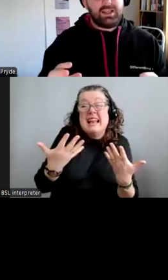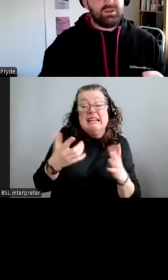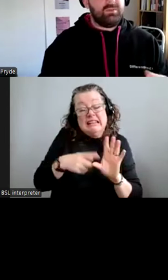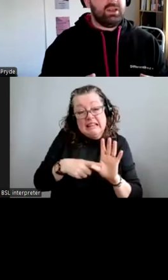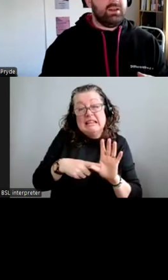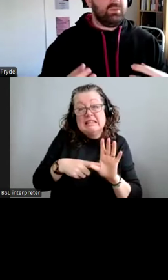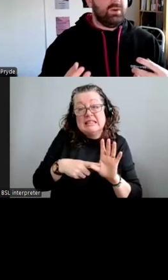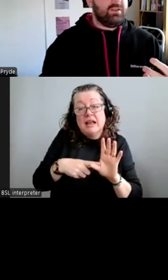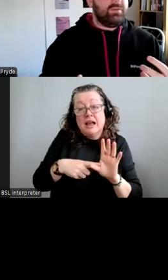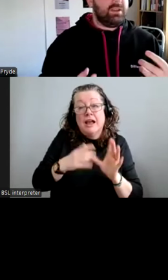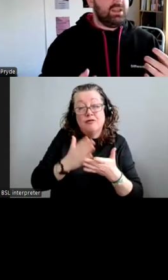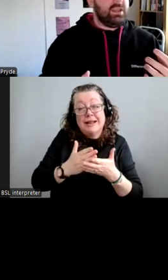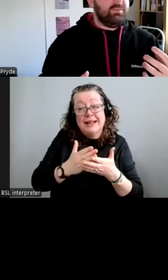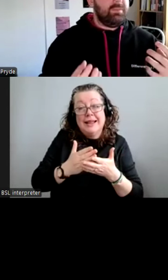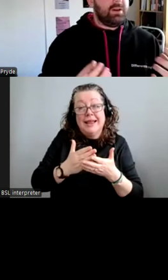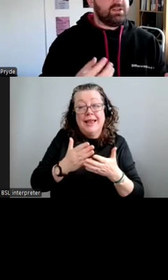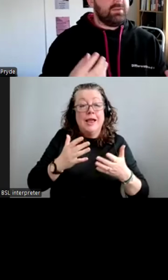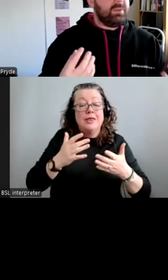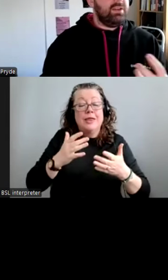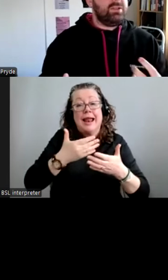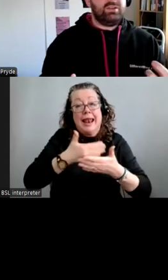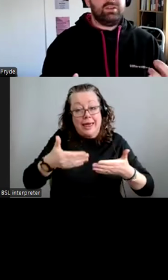has been updated with key parts of a page.